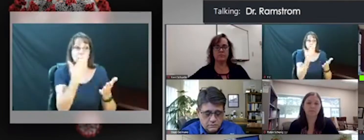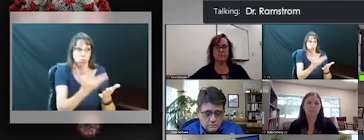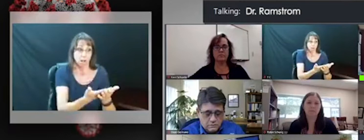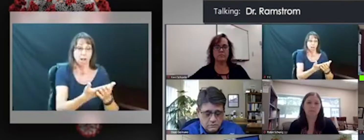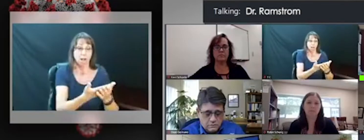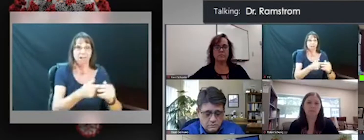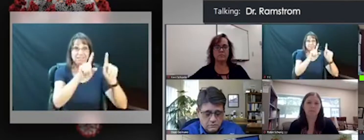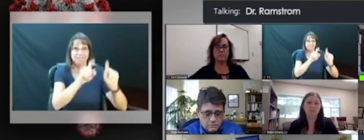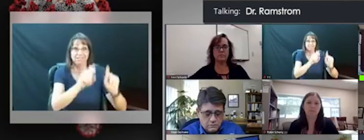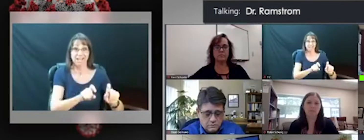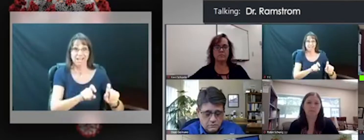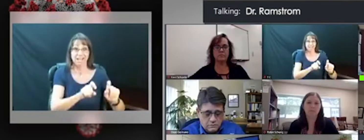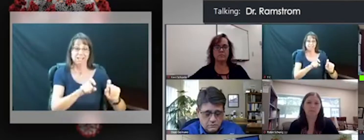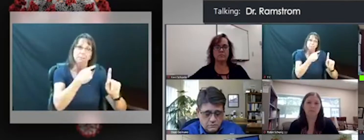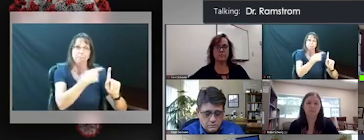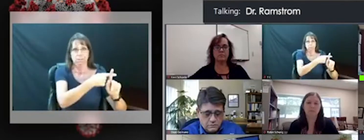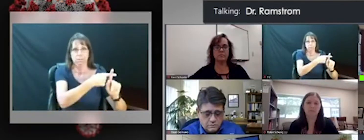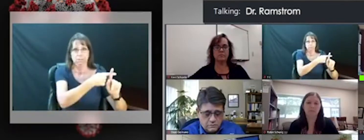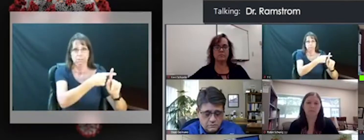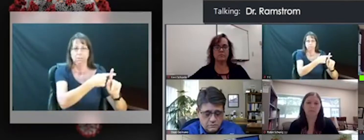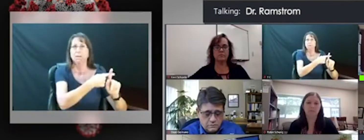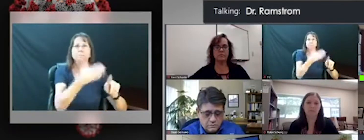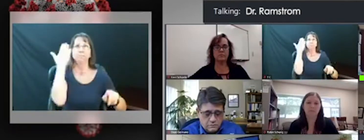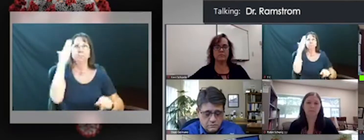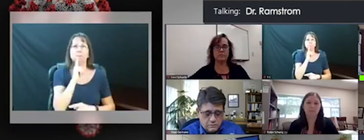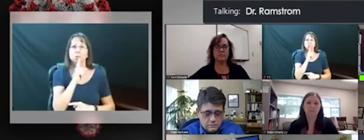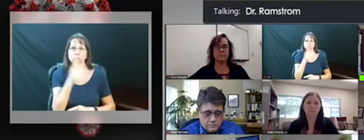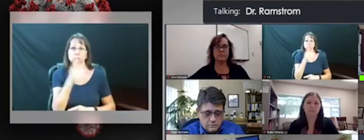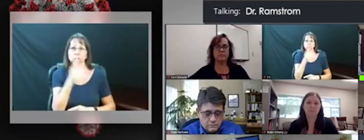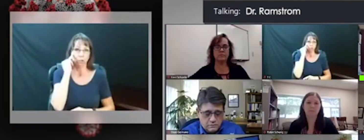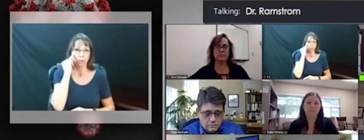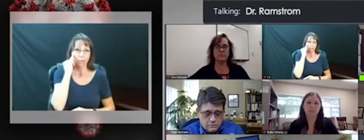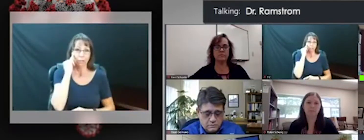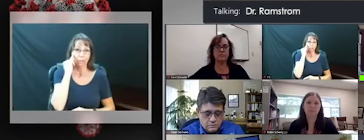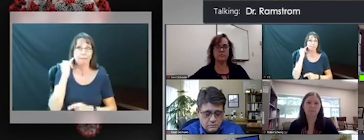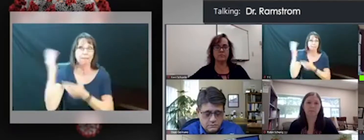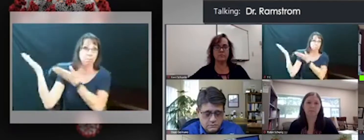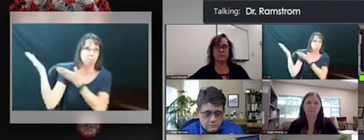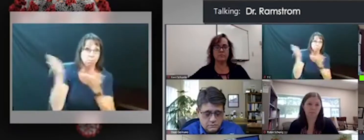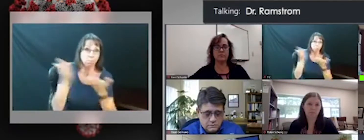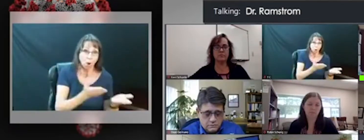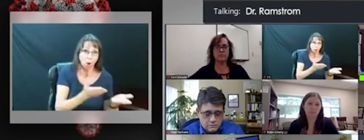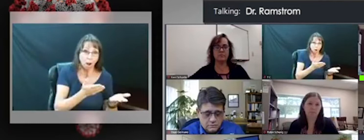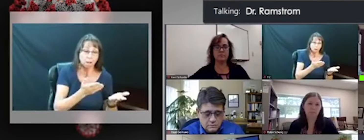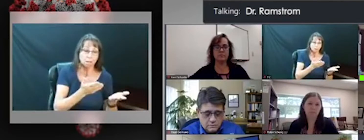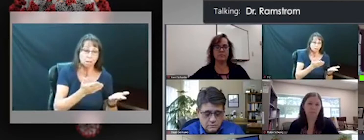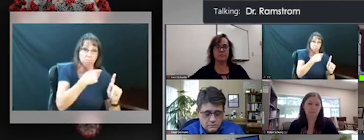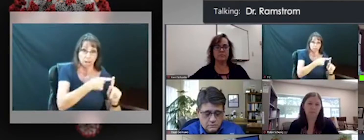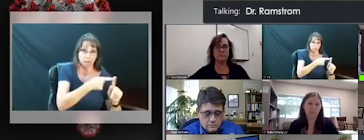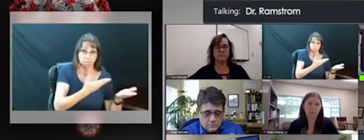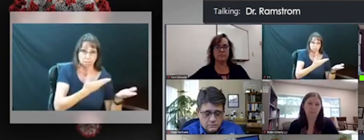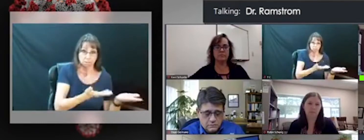they arrived with it or if they acquired it here or some combination of that. And much of